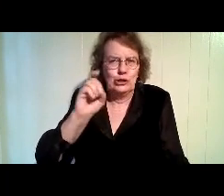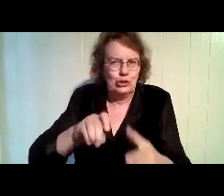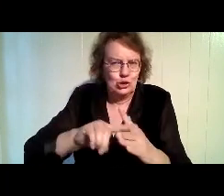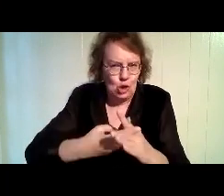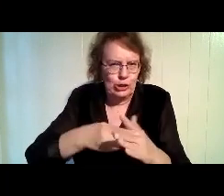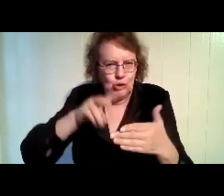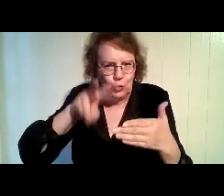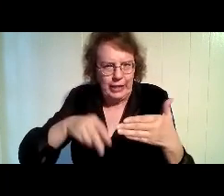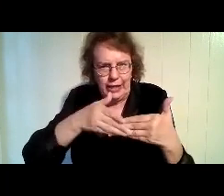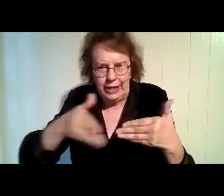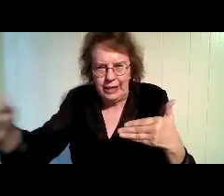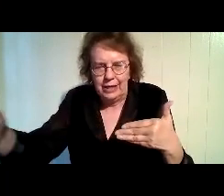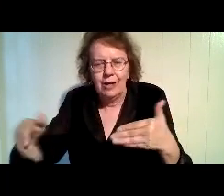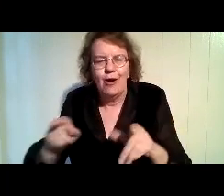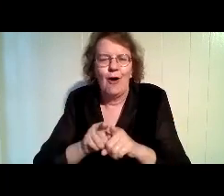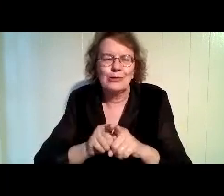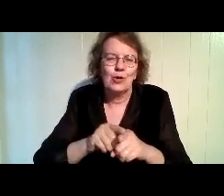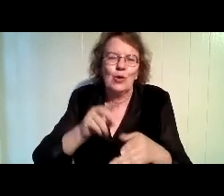And also we have read and interact with the screen at using the mouse.